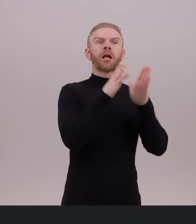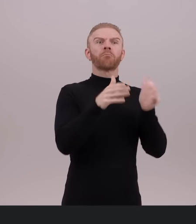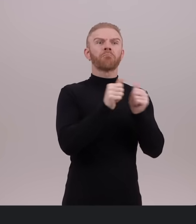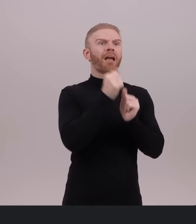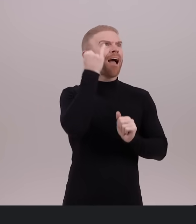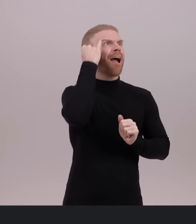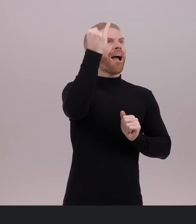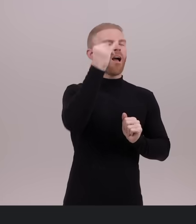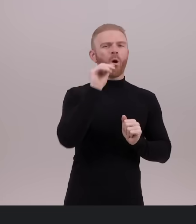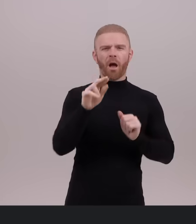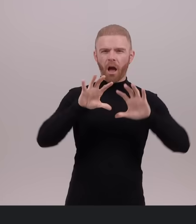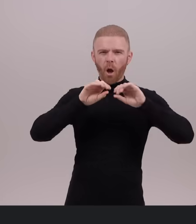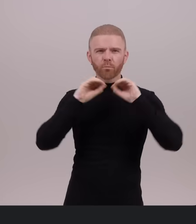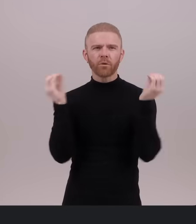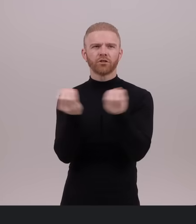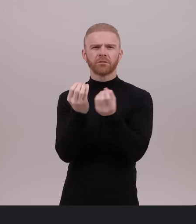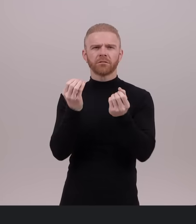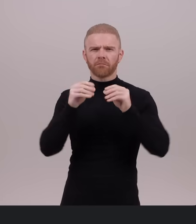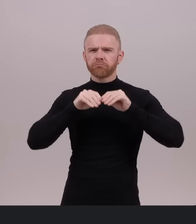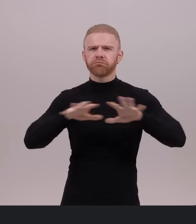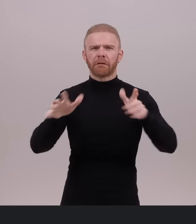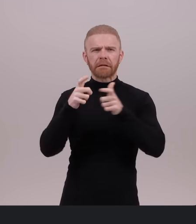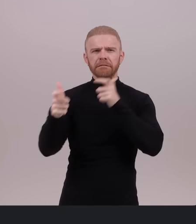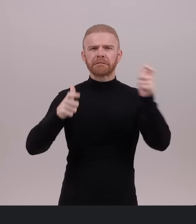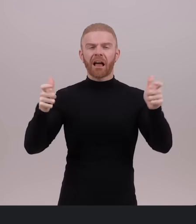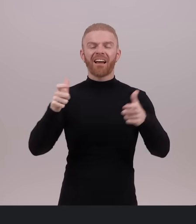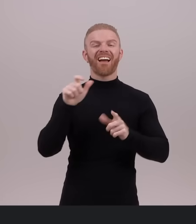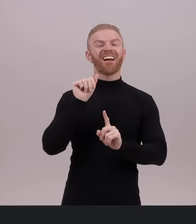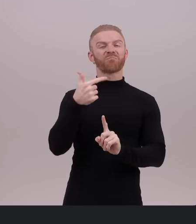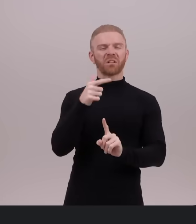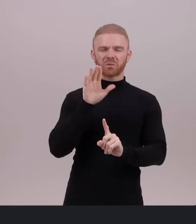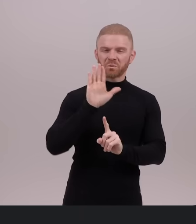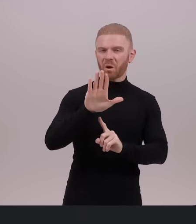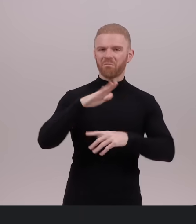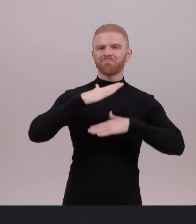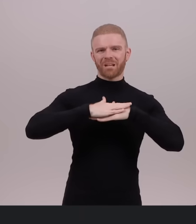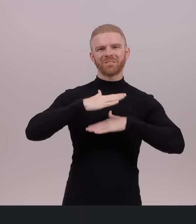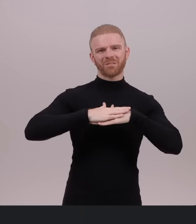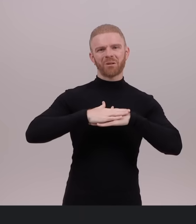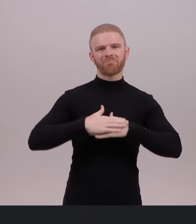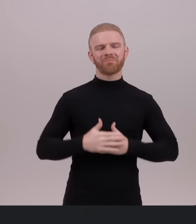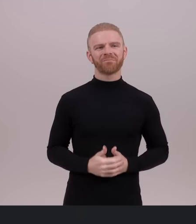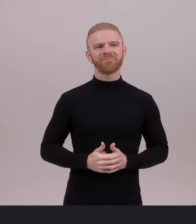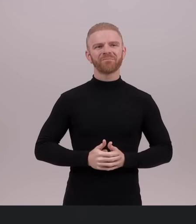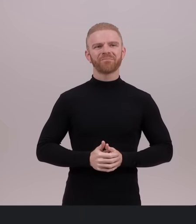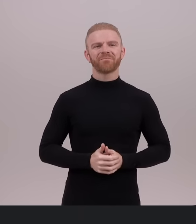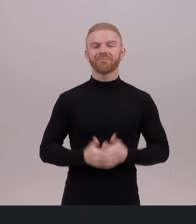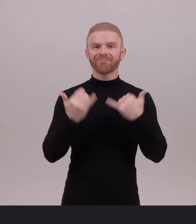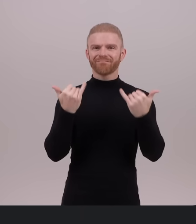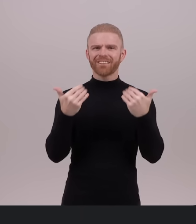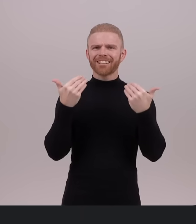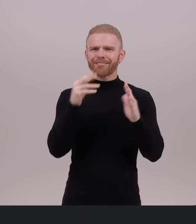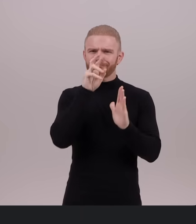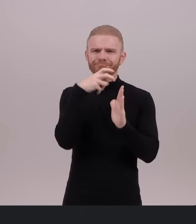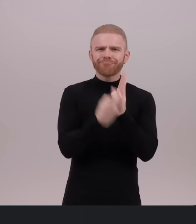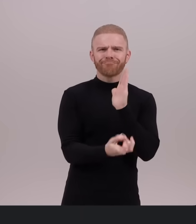deploying at scale, Antigravity is your platform. Now, let's take a deep dive into these agentic workflows